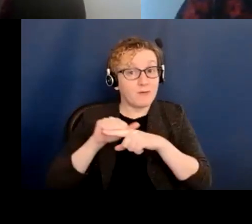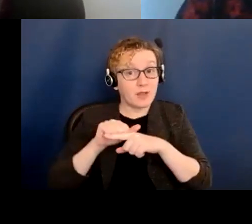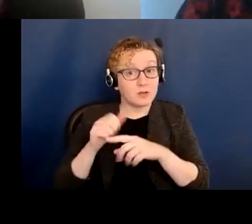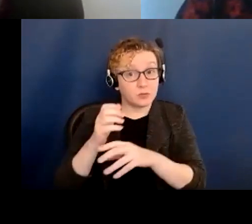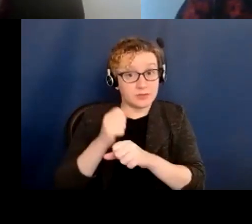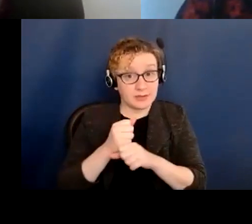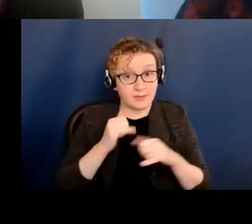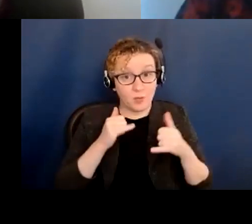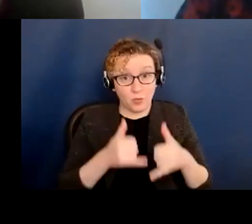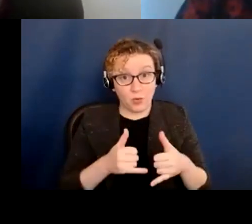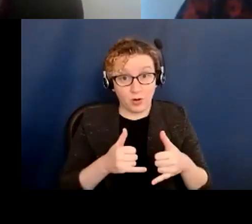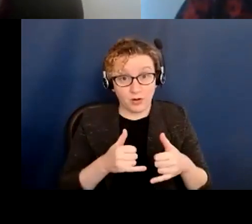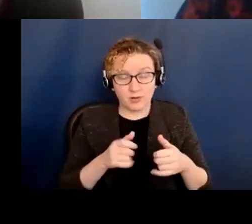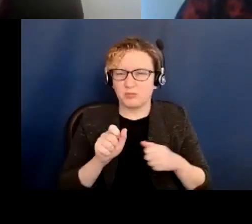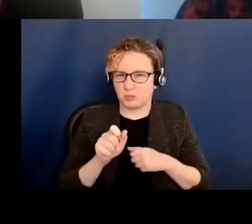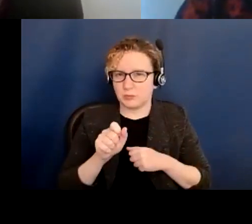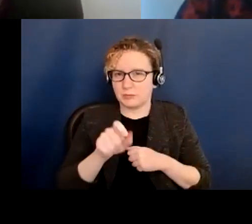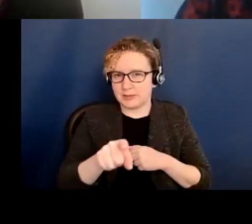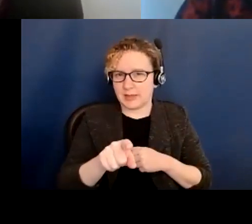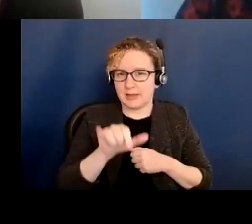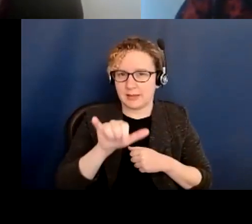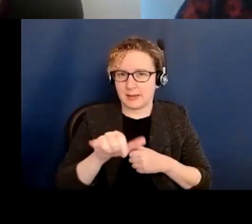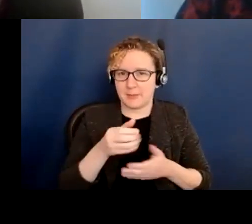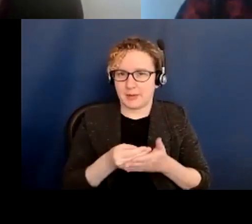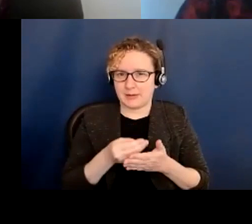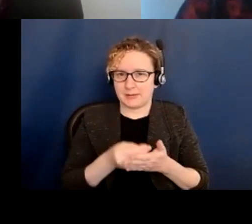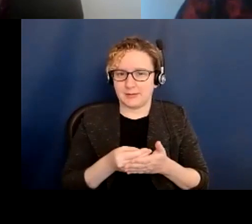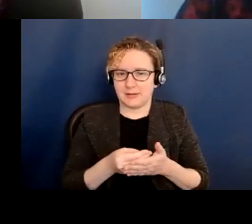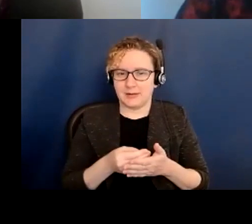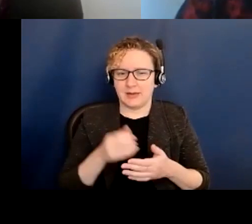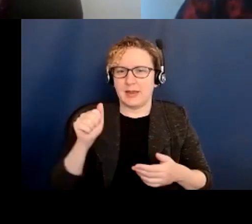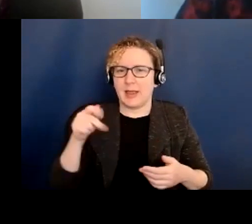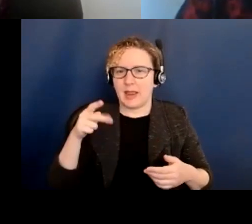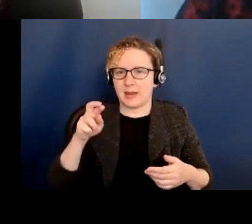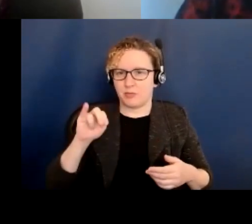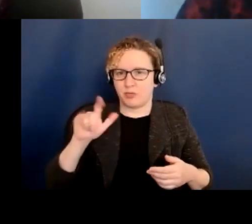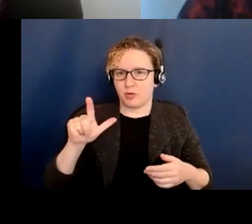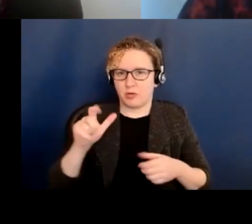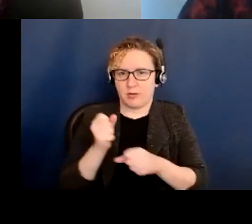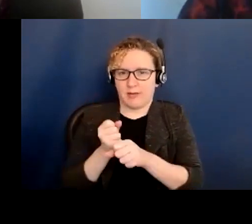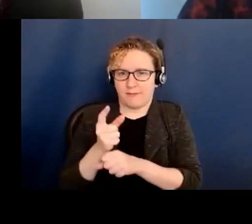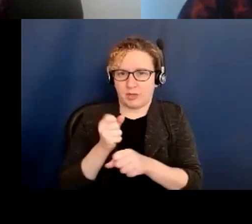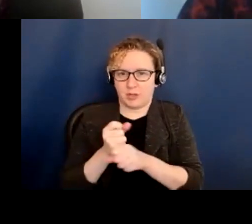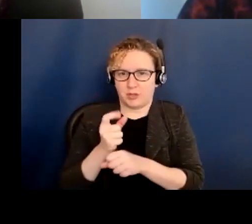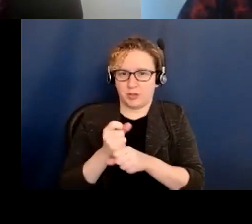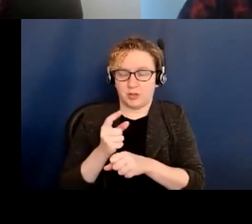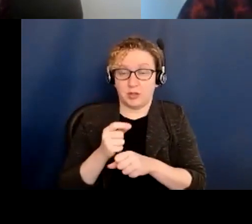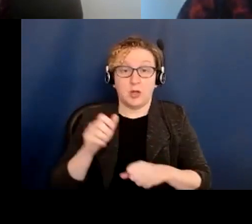That is in April of every year. They then leave in August.